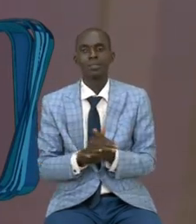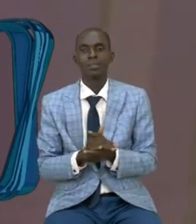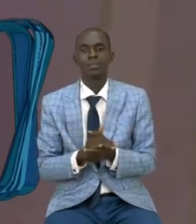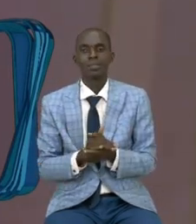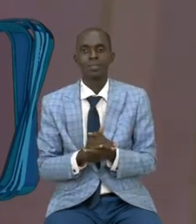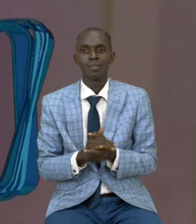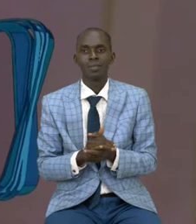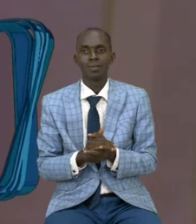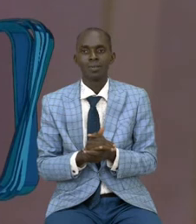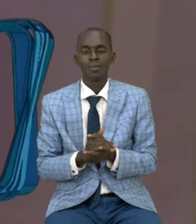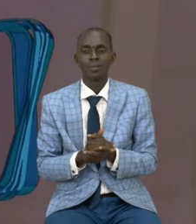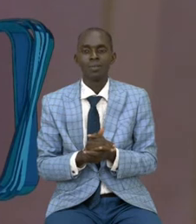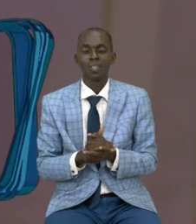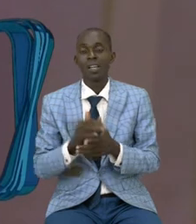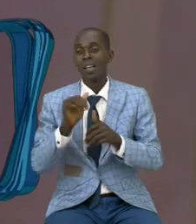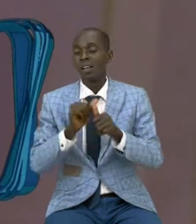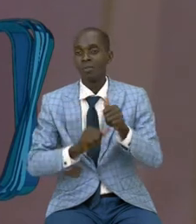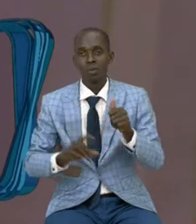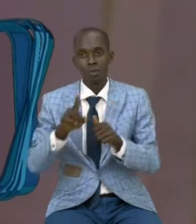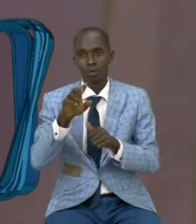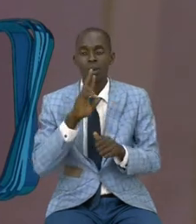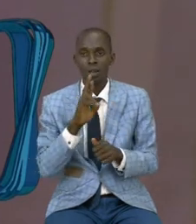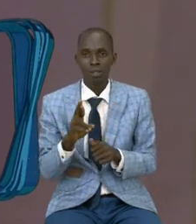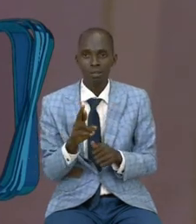at the far back we are still waiting for you